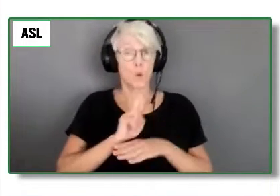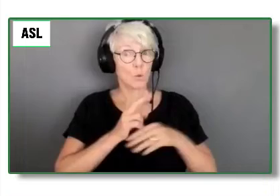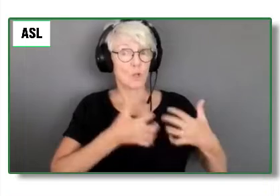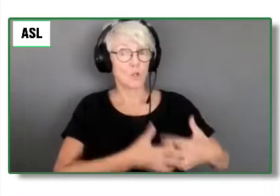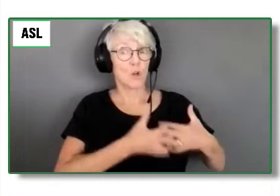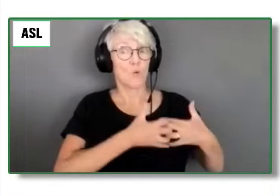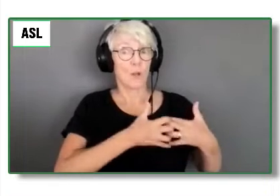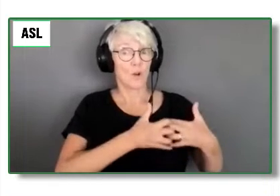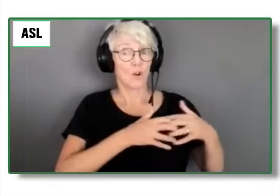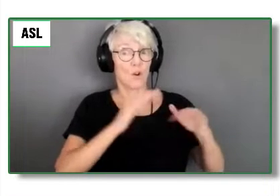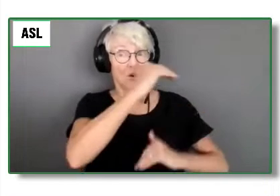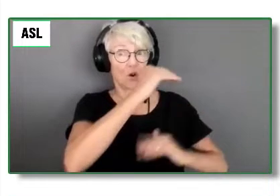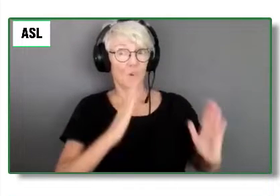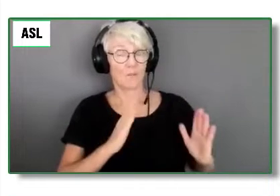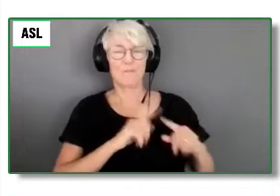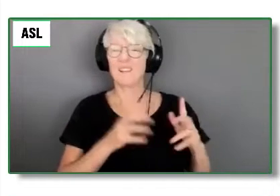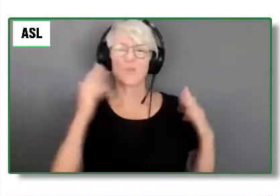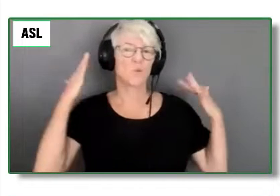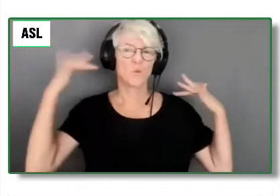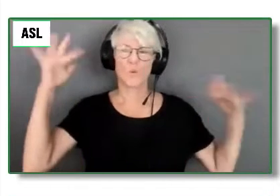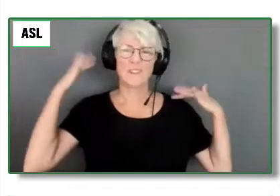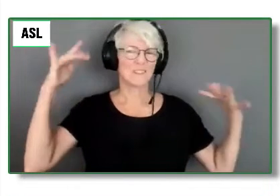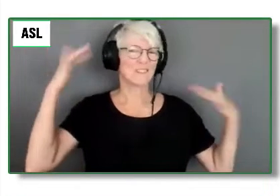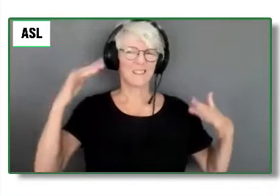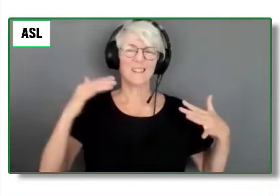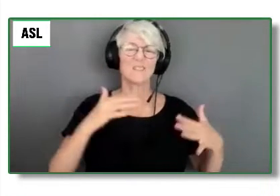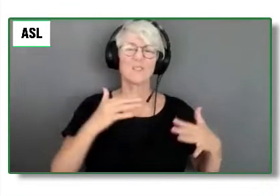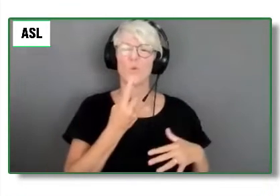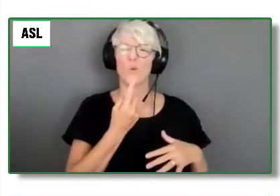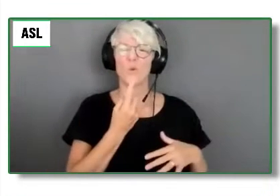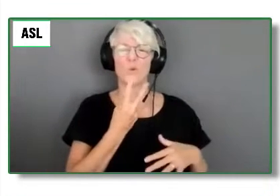couldn't do that anymore. Now we run a power cord